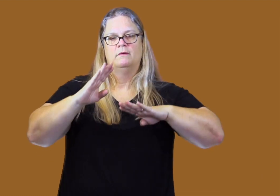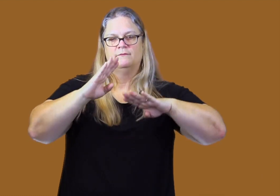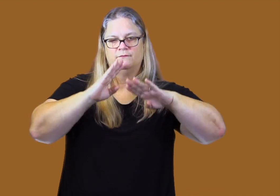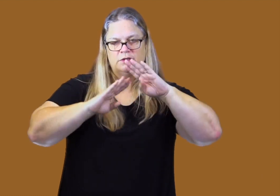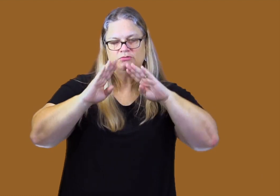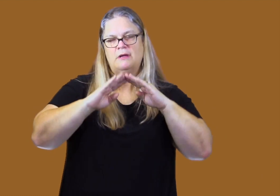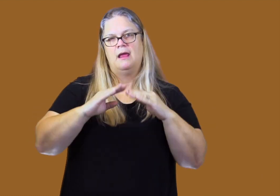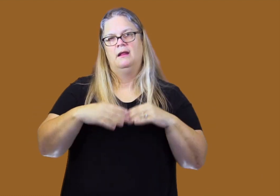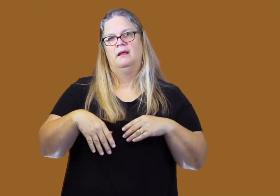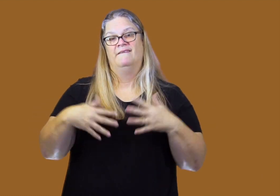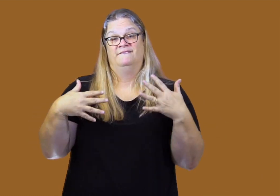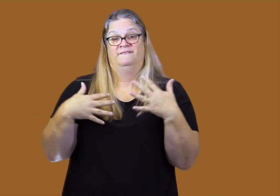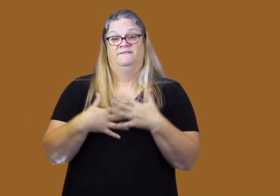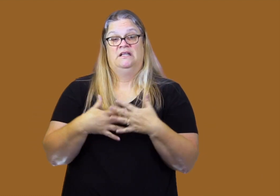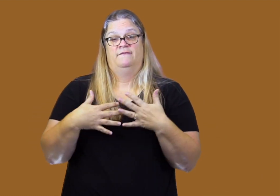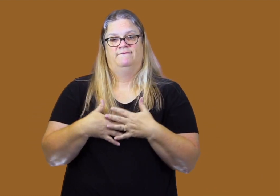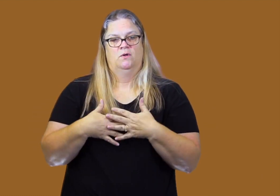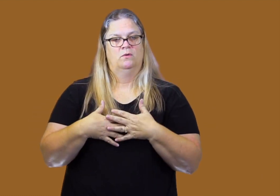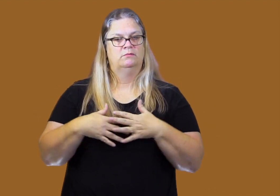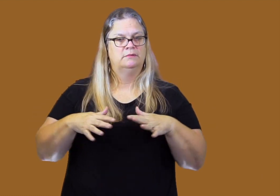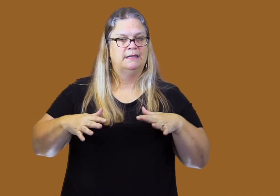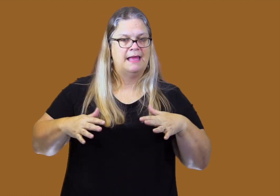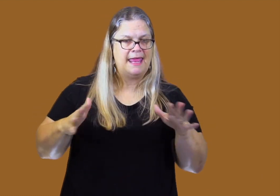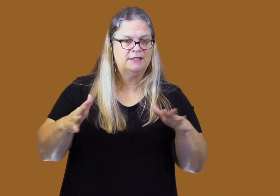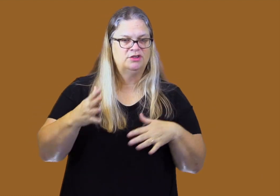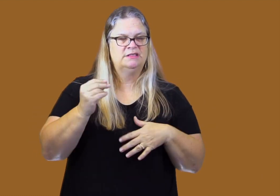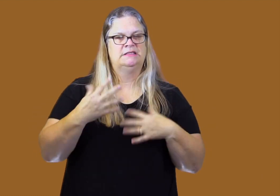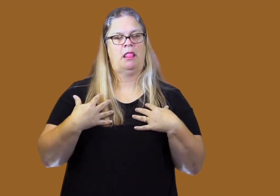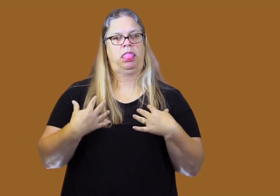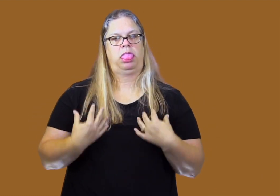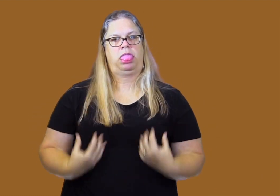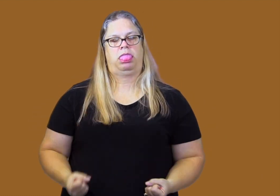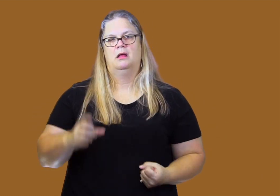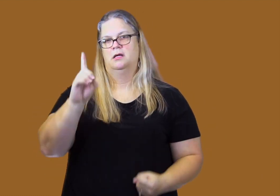It can be emotional, frustrating, fearful, anxious,